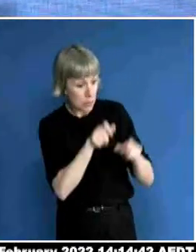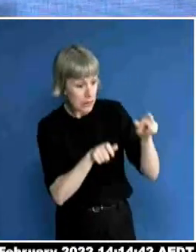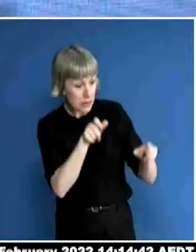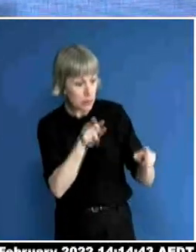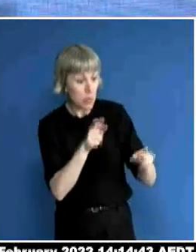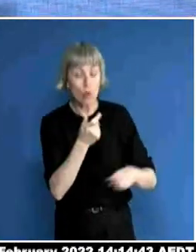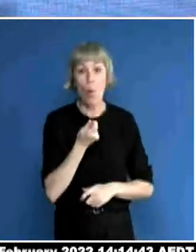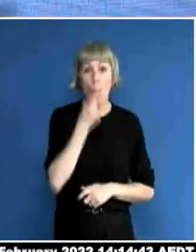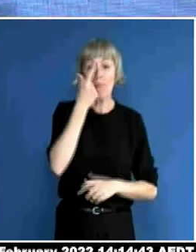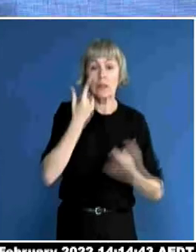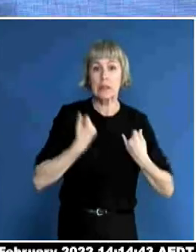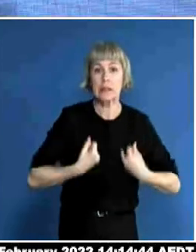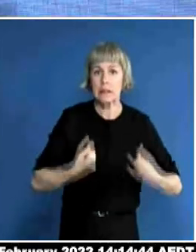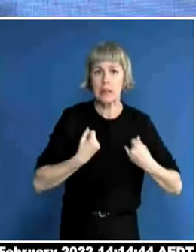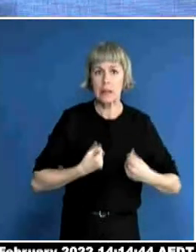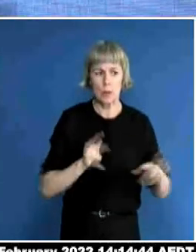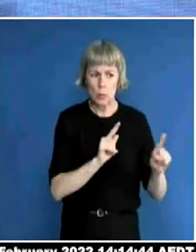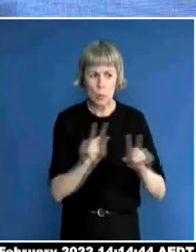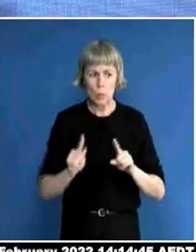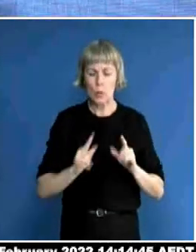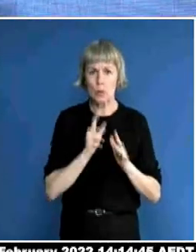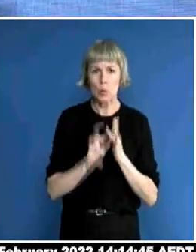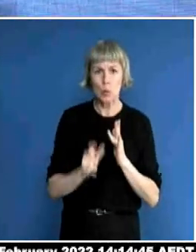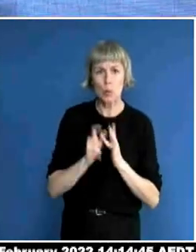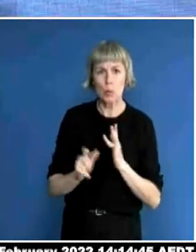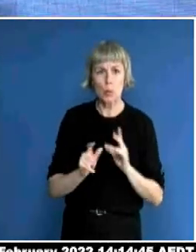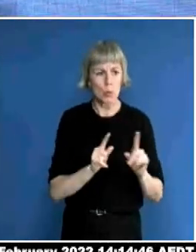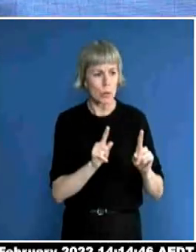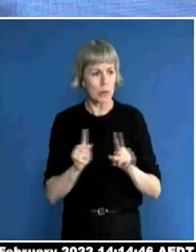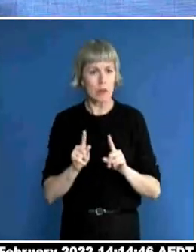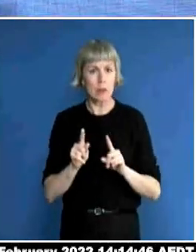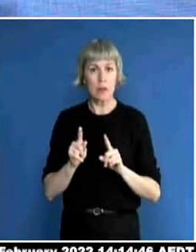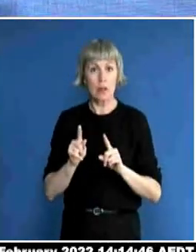You felt that you were given unclear and inconsistent answers on how to deal with this